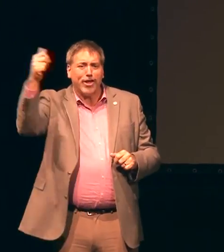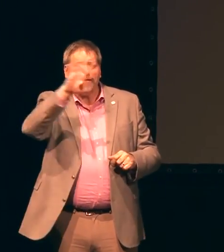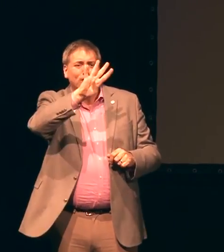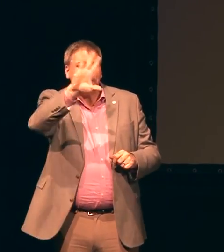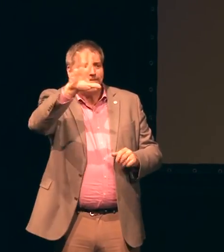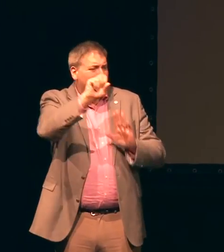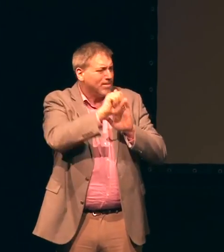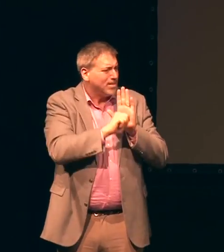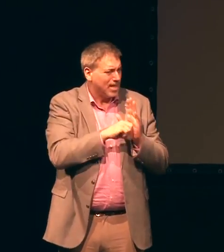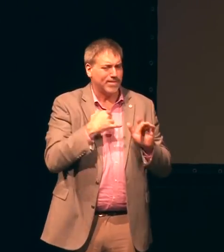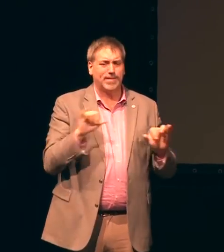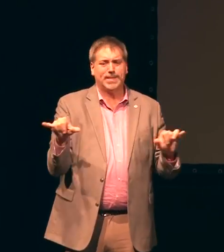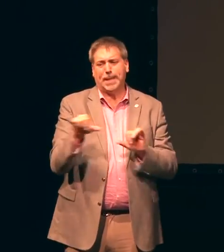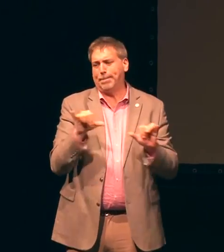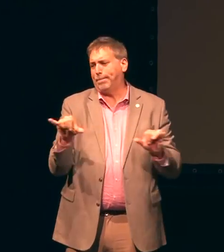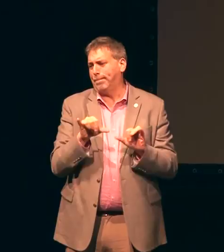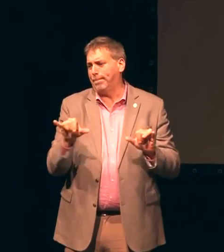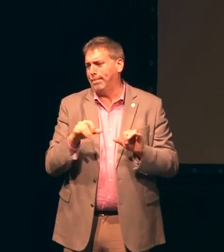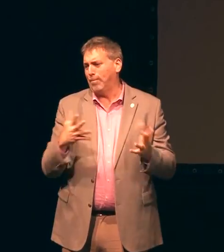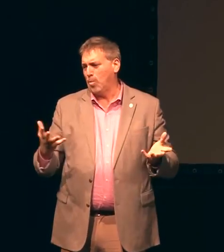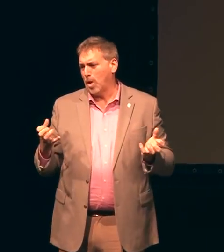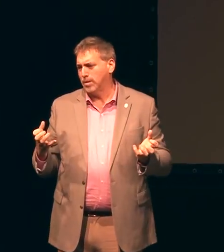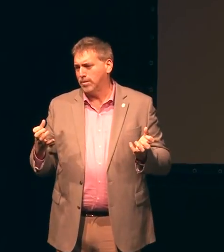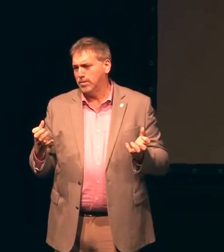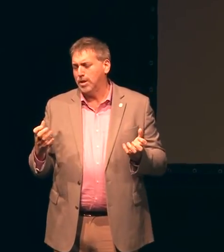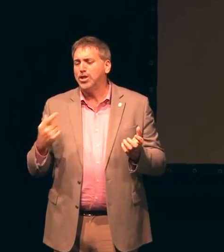to be sure the other 45 states do the same. That's